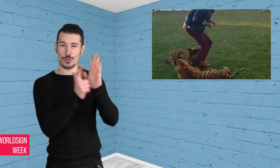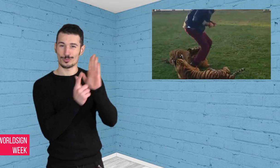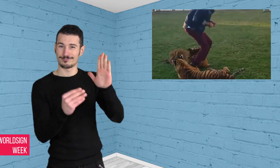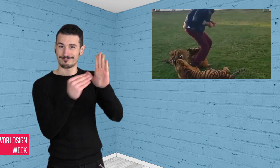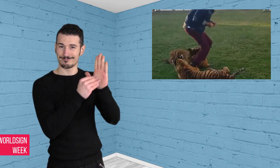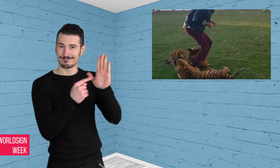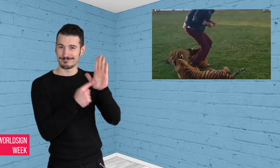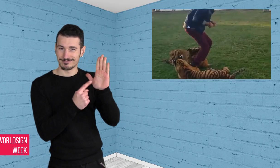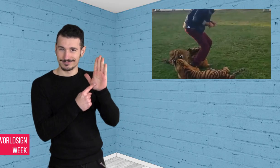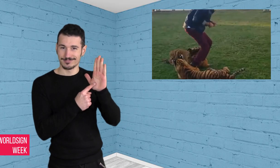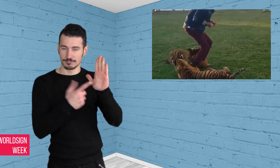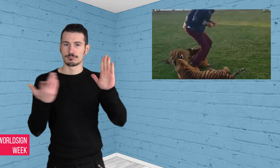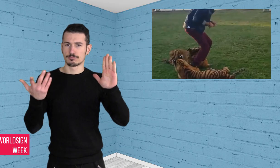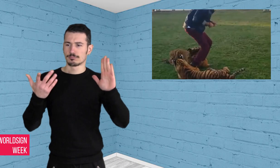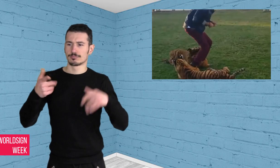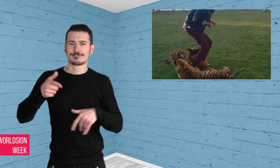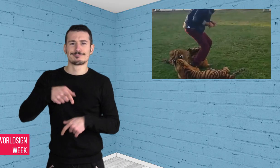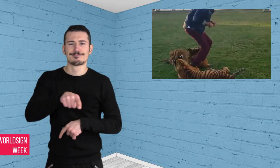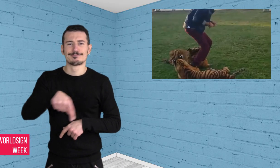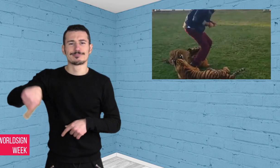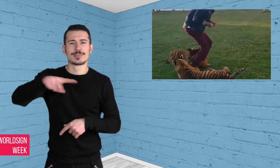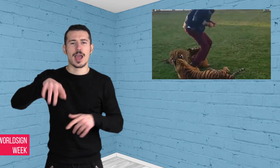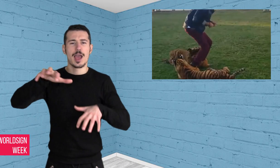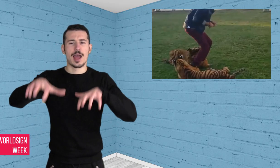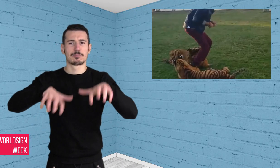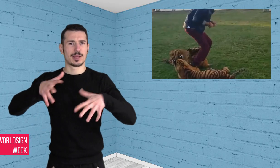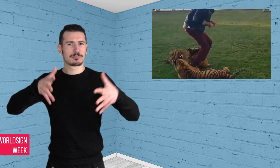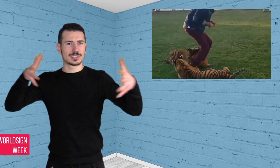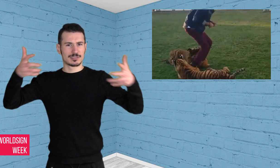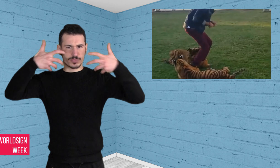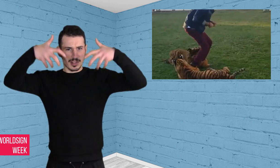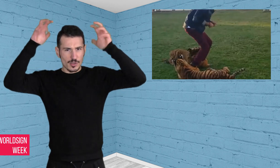Under the new law, most wild animals cannot